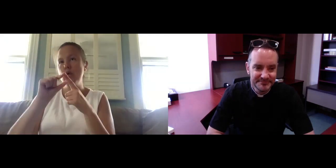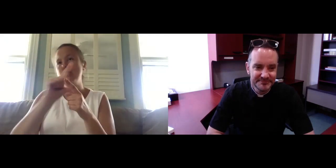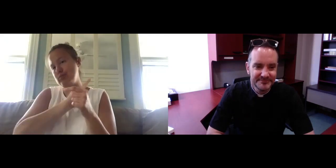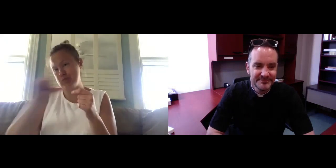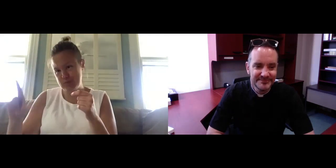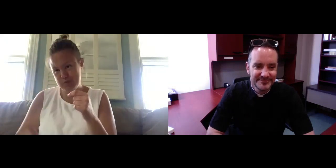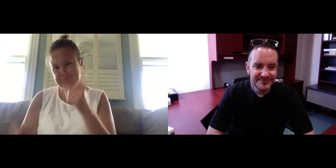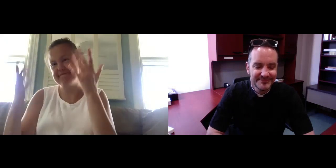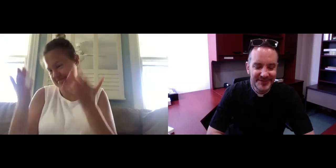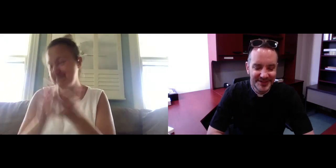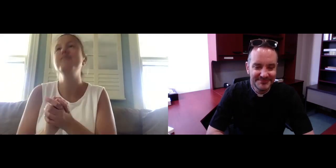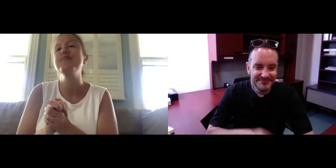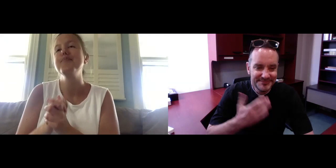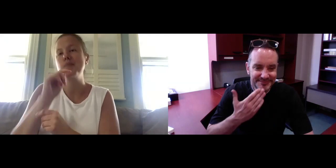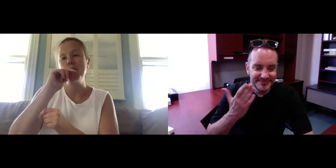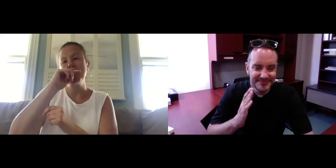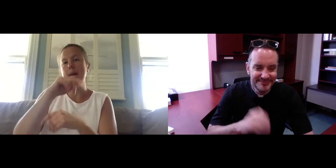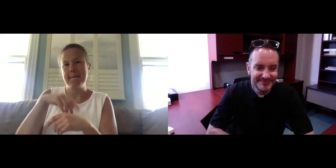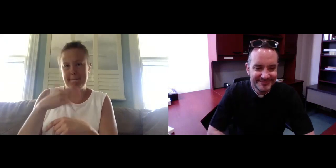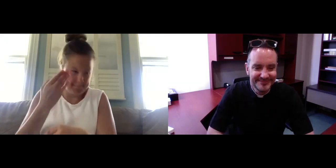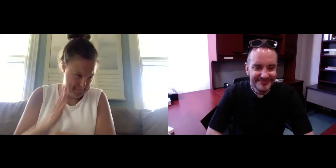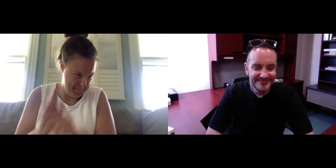them in at that hour of the night and bathed their wounds; then he and all his family